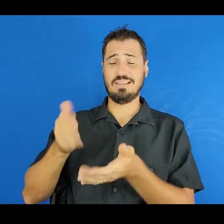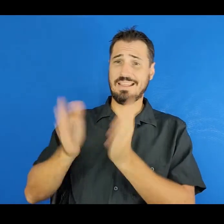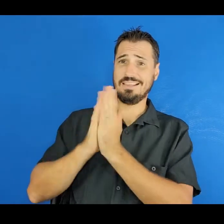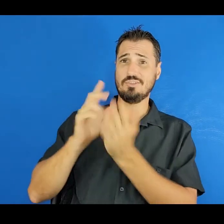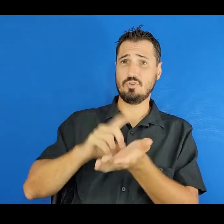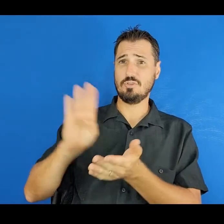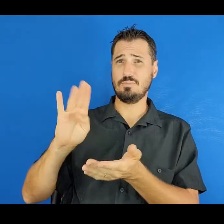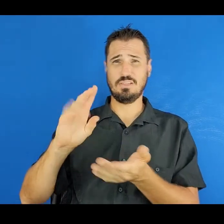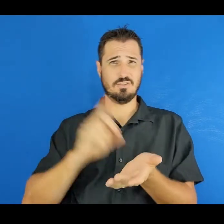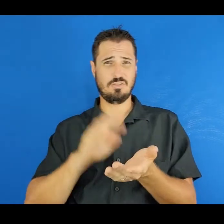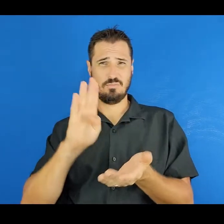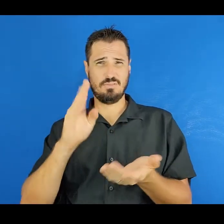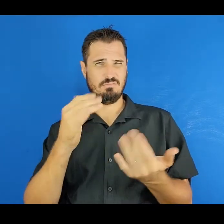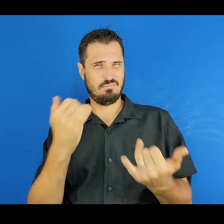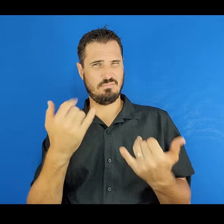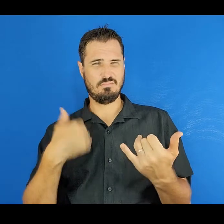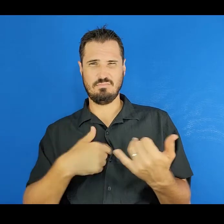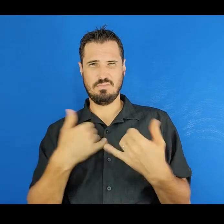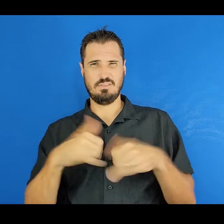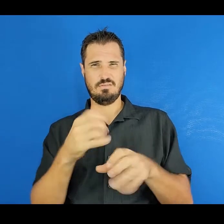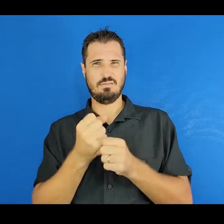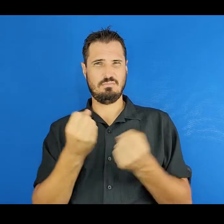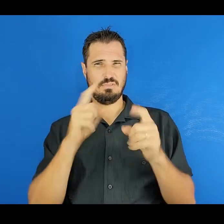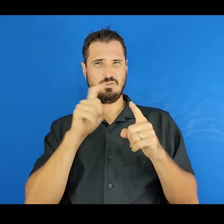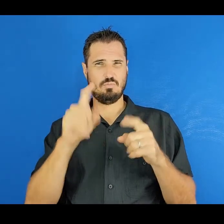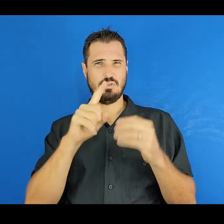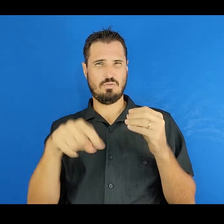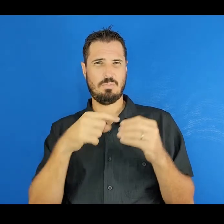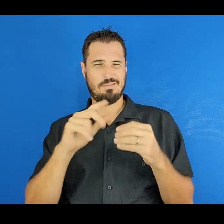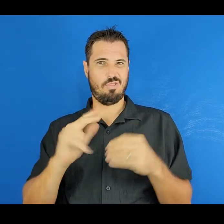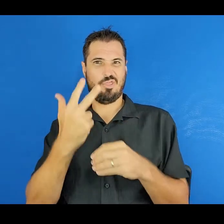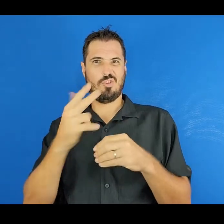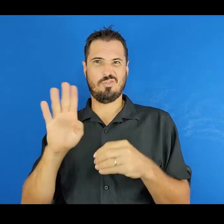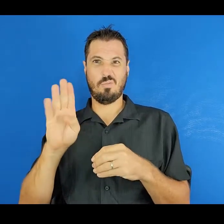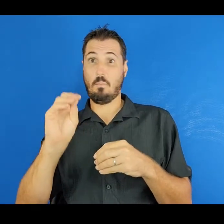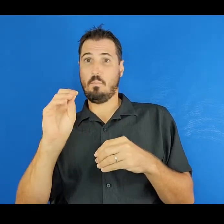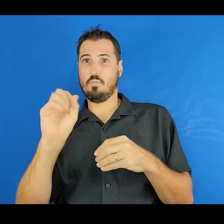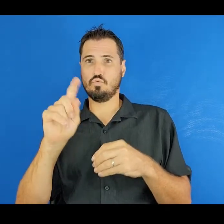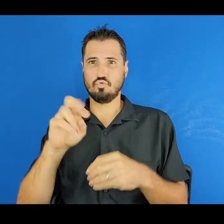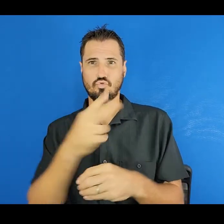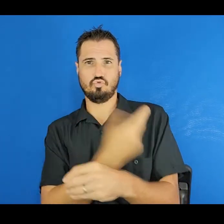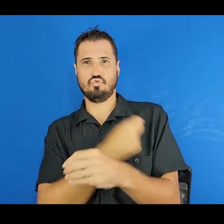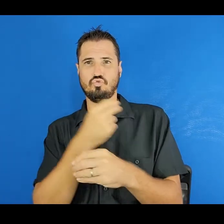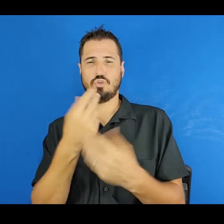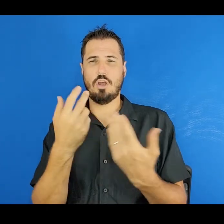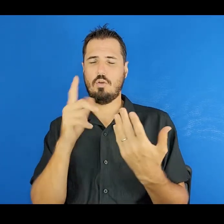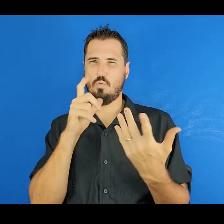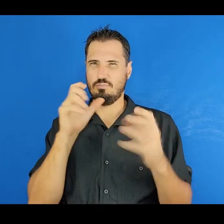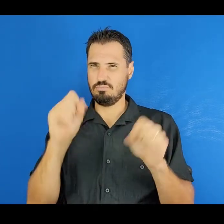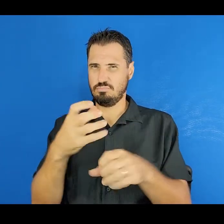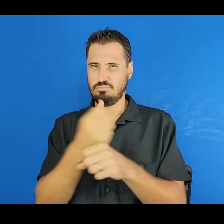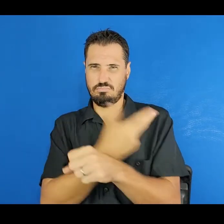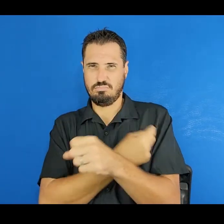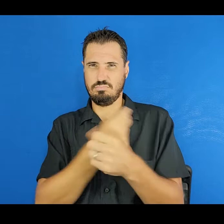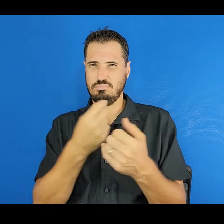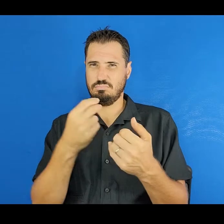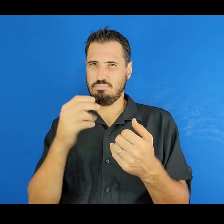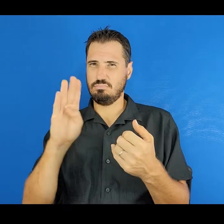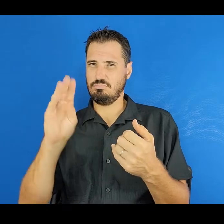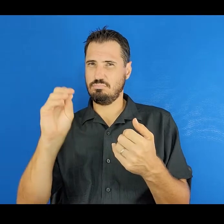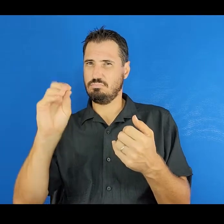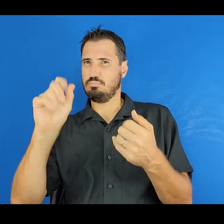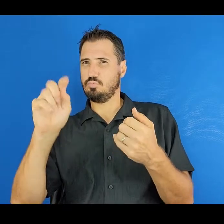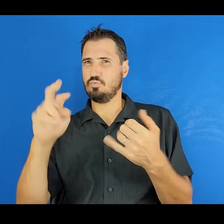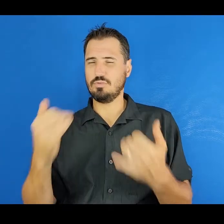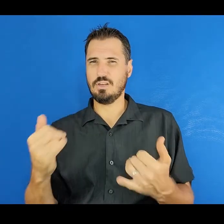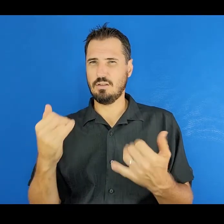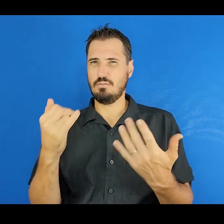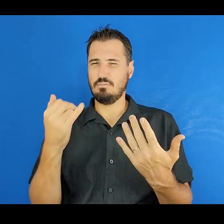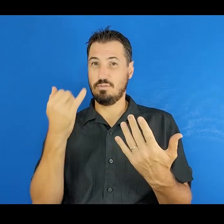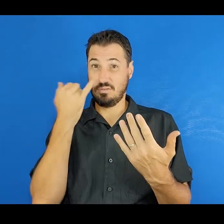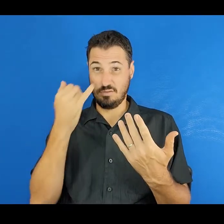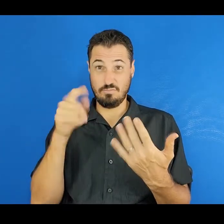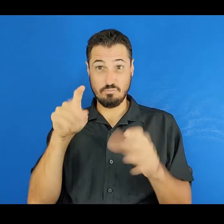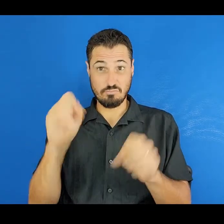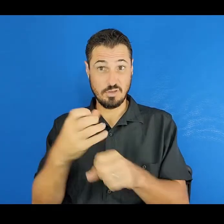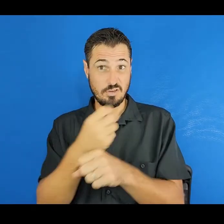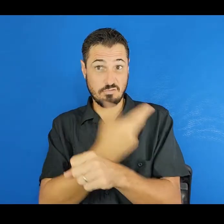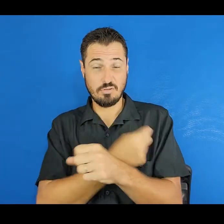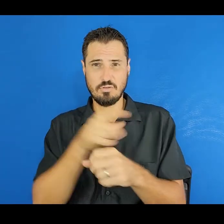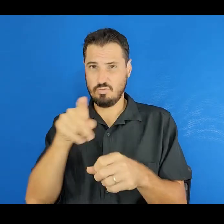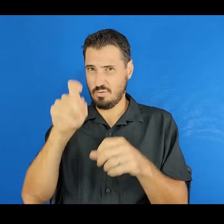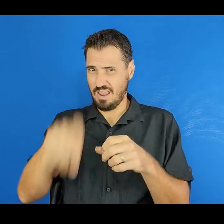Dr. B, we’re still getting a lot of questions about Boosters. Who exactly is eligible for a booster now? If you’re eligible, do you need to get one to travel or attend events?